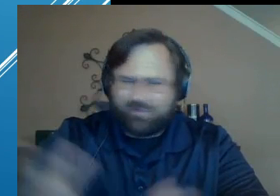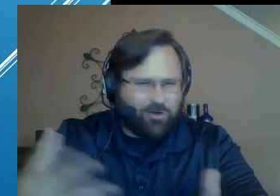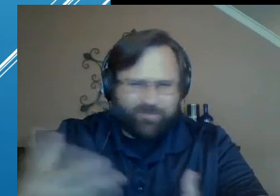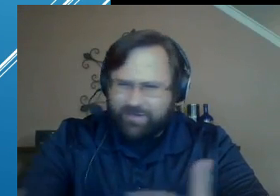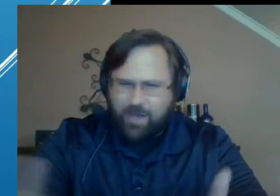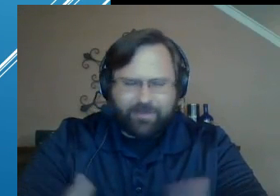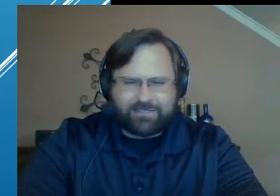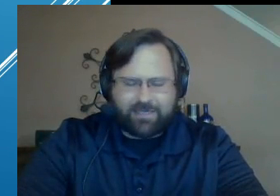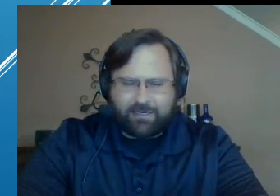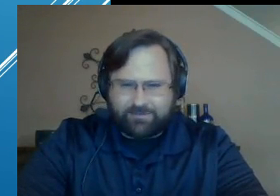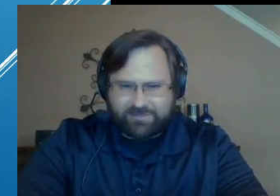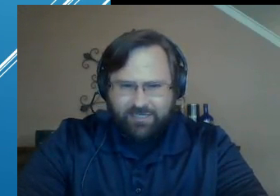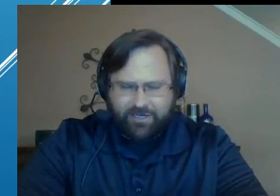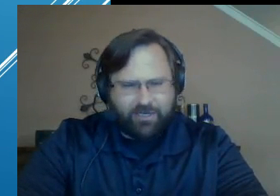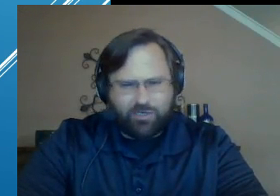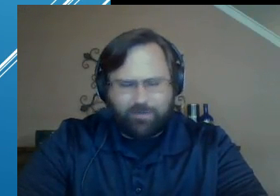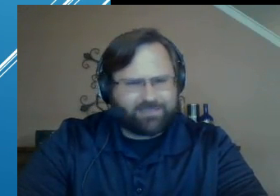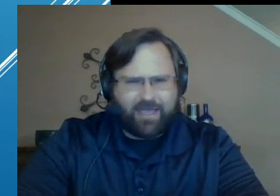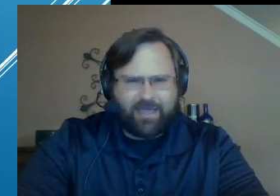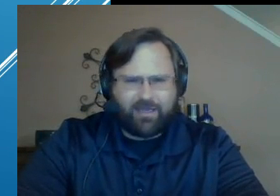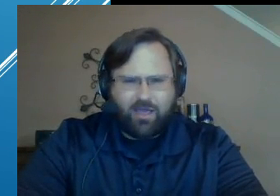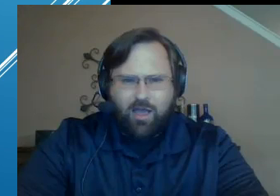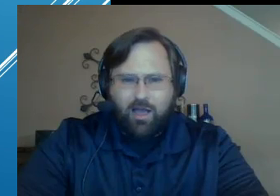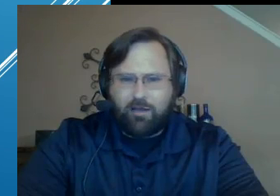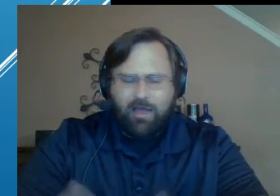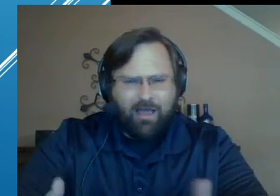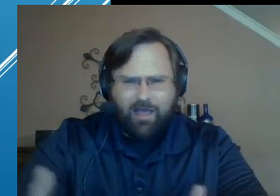it's already been a topic of discussion and you might say how